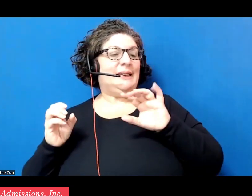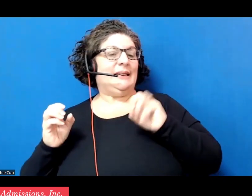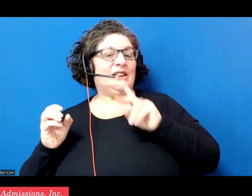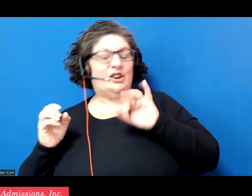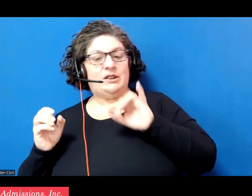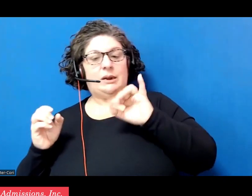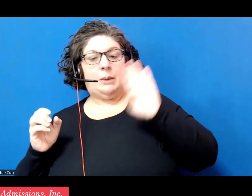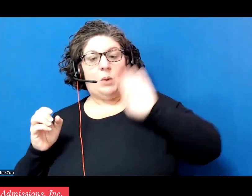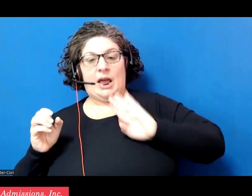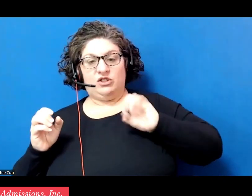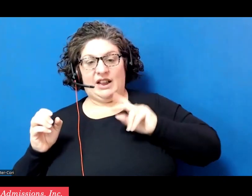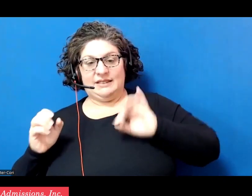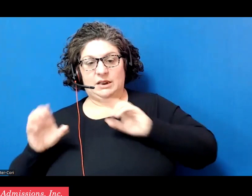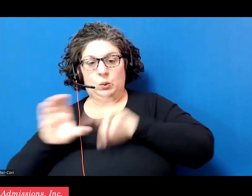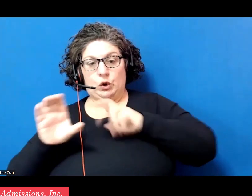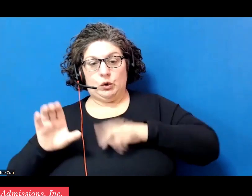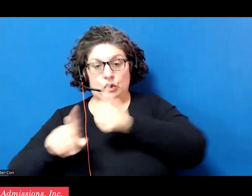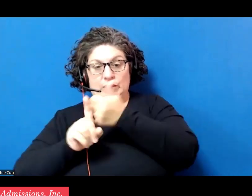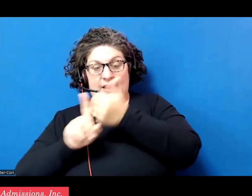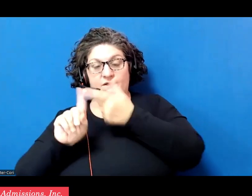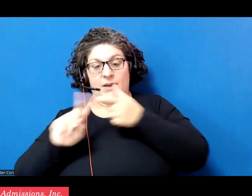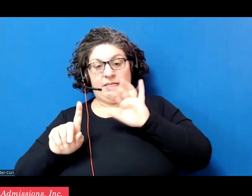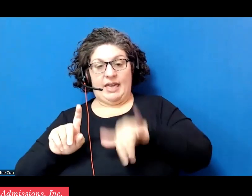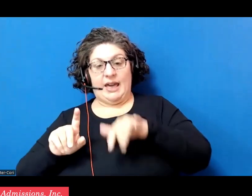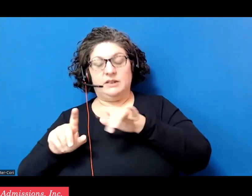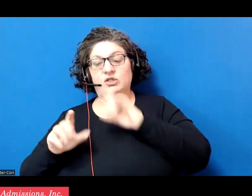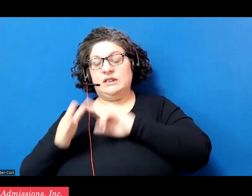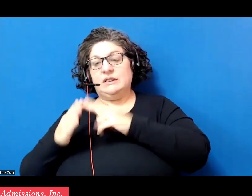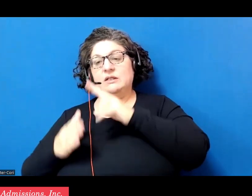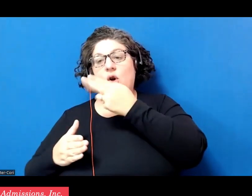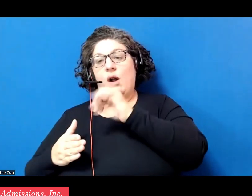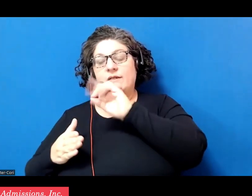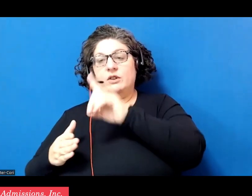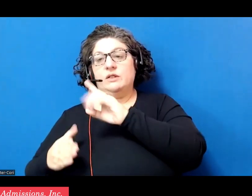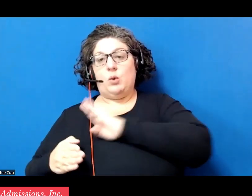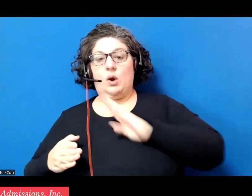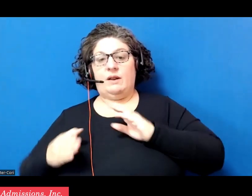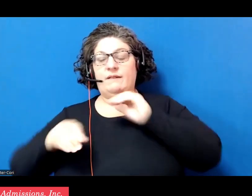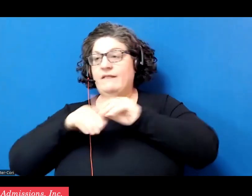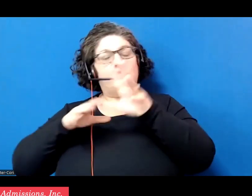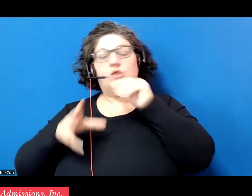herself. She's member of Harvard Board of Advisor so she's not participating.